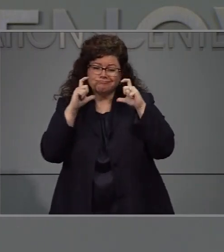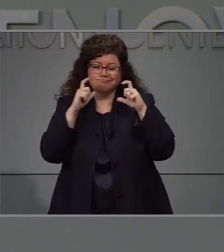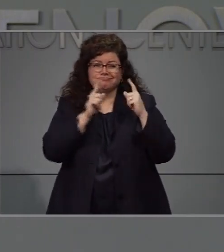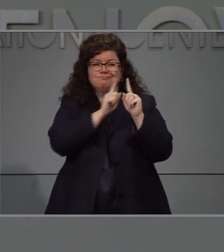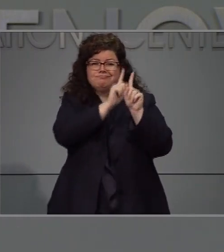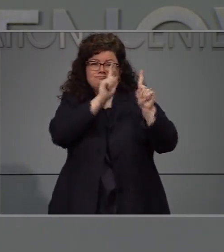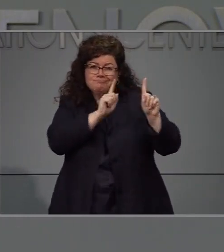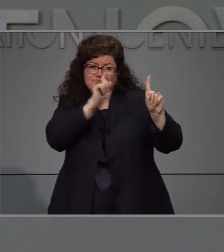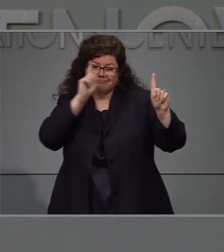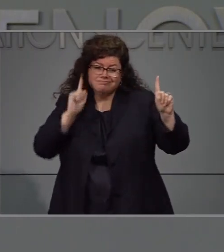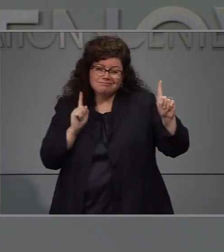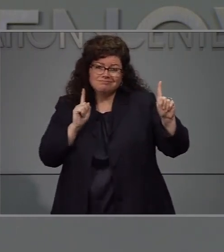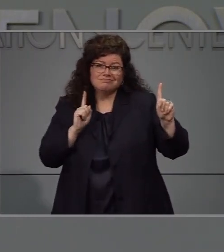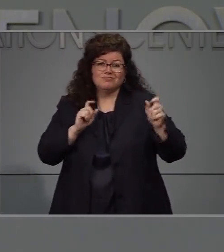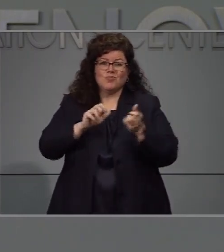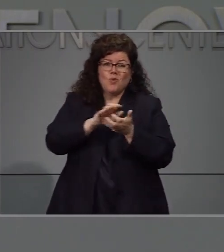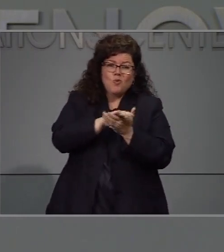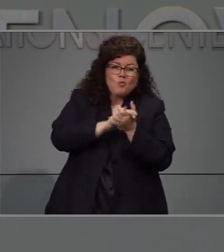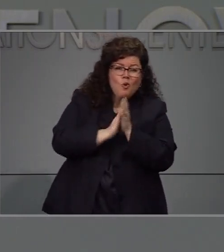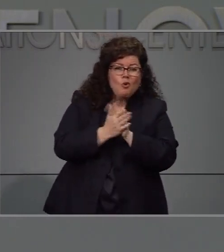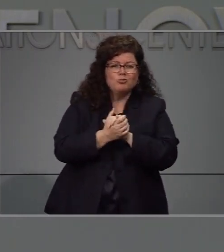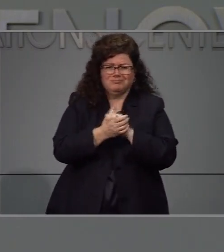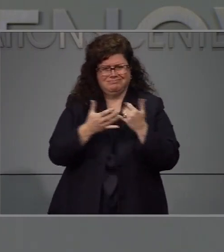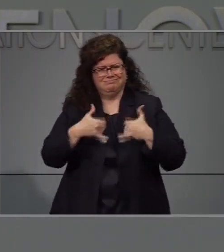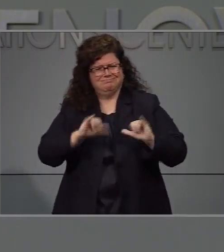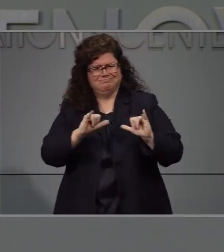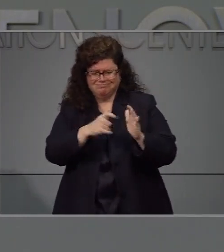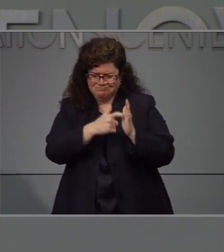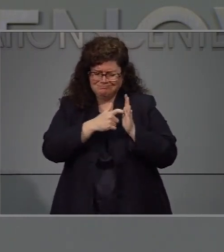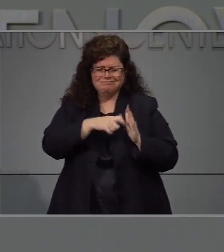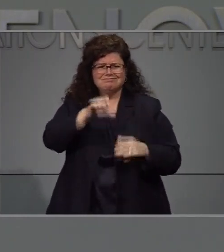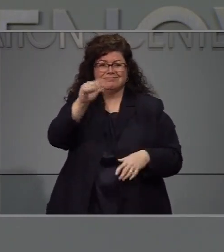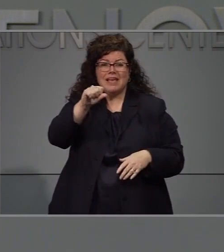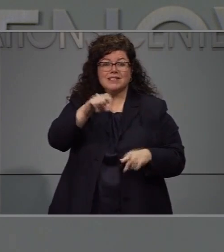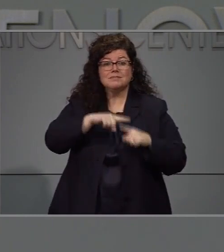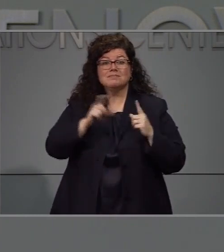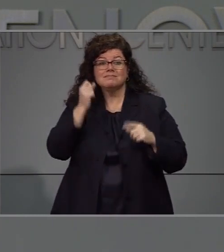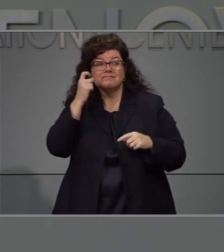GOOD AND THAT'S WHAT WE WANT TO CONTINUE TO DO AND THAT'S WHAT I THINK THIS THIS MODEST NEXT STEP FOWARD ON IN PHASE 2 WILL